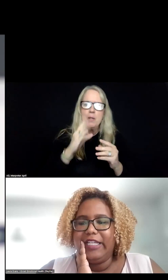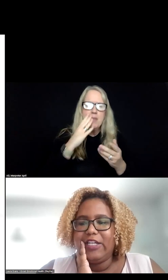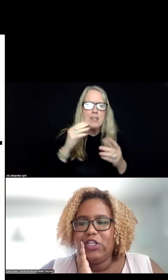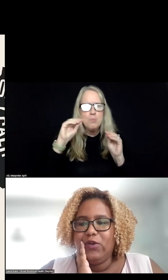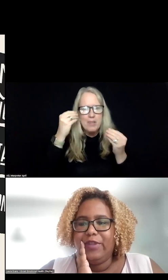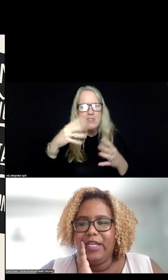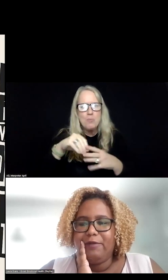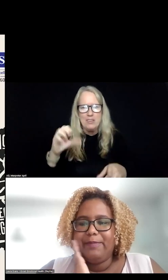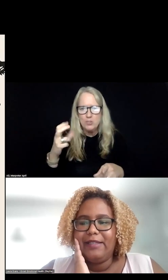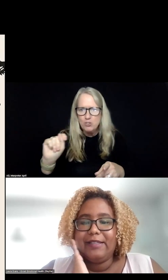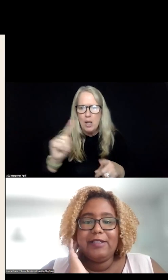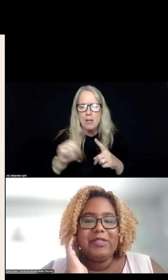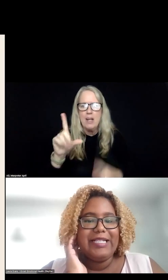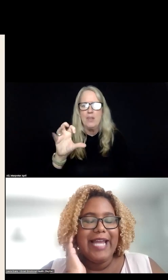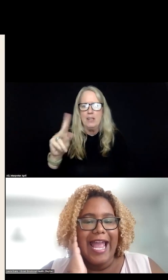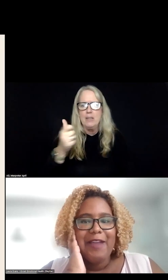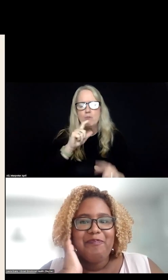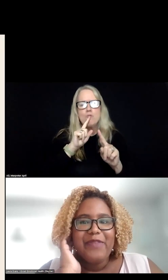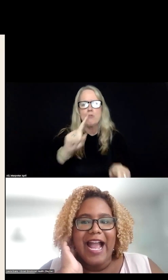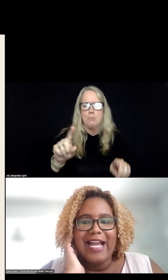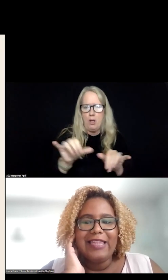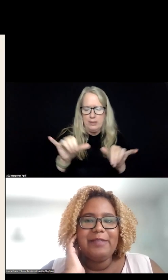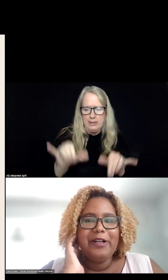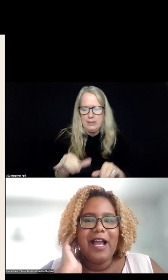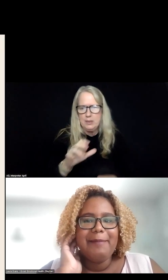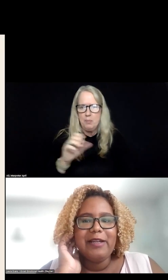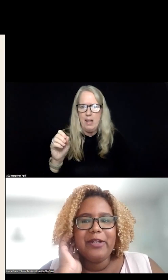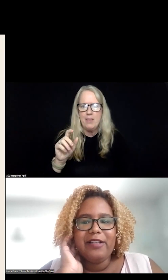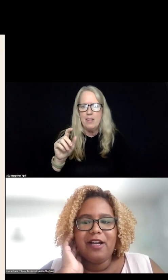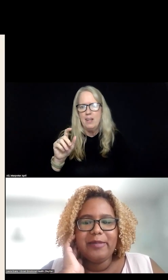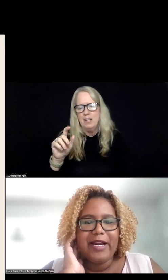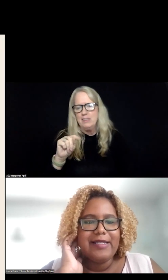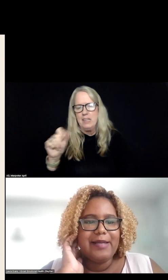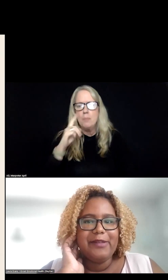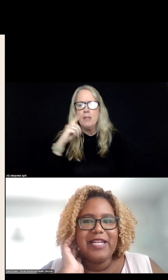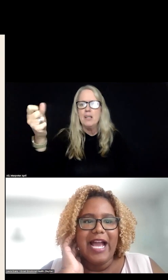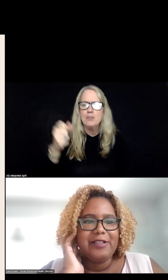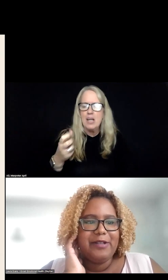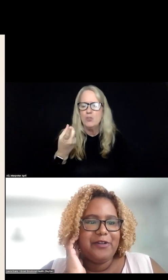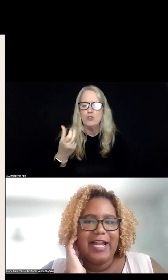THE LINK IS IN THE CHAT. I AM GOING TO BRING ON BRIAN SIMS FOR